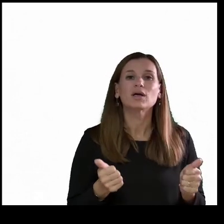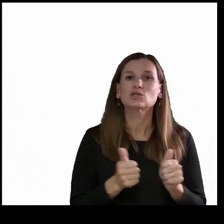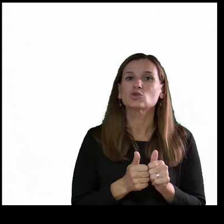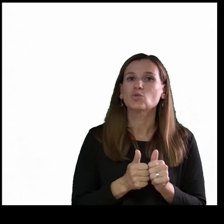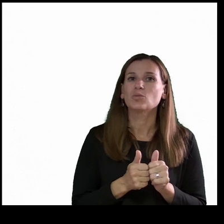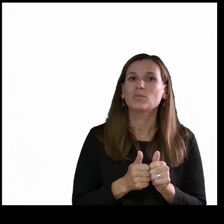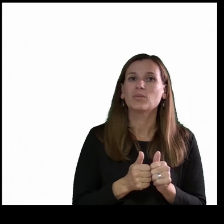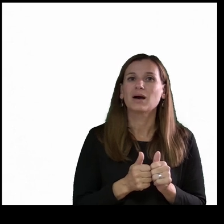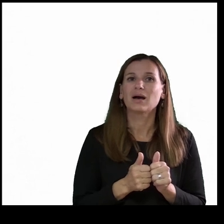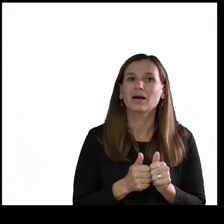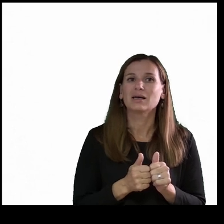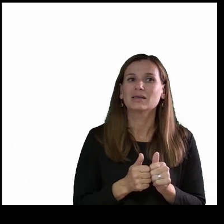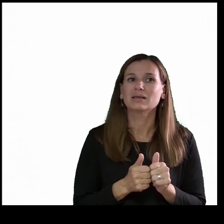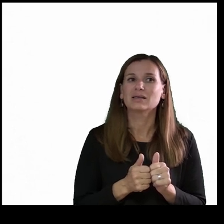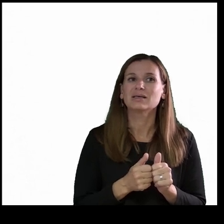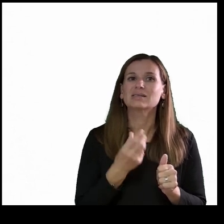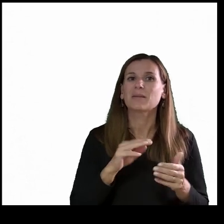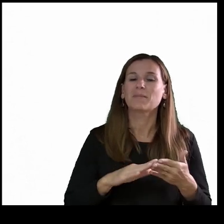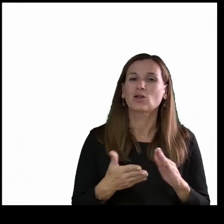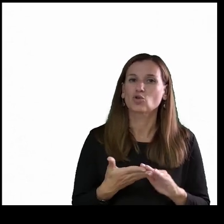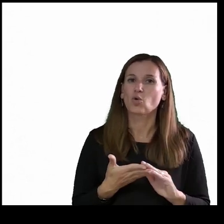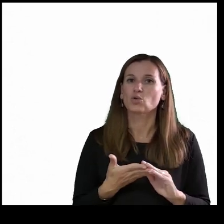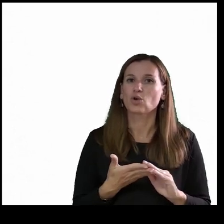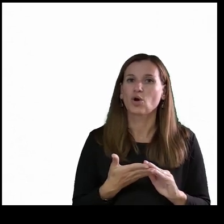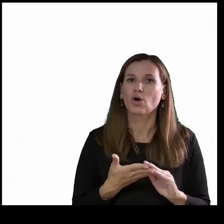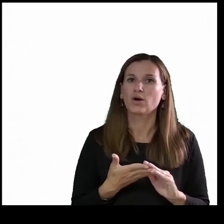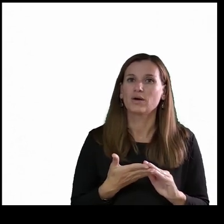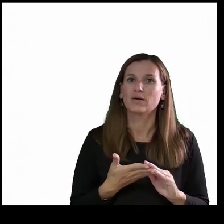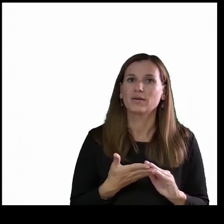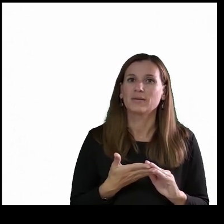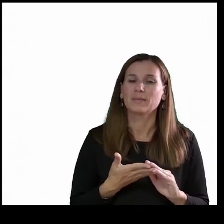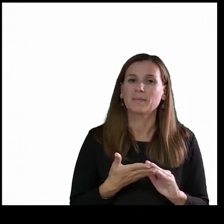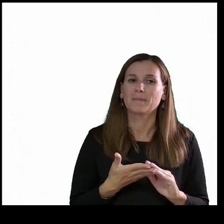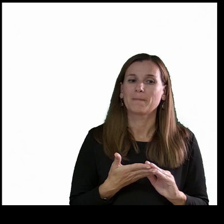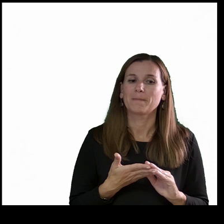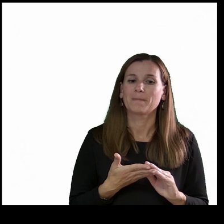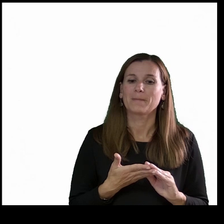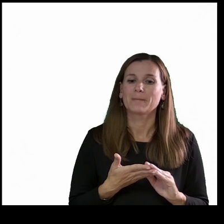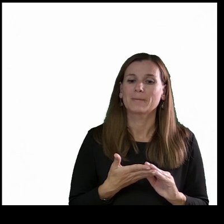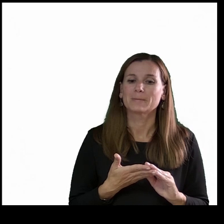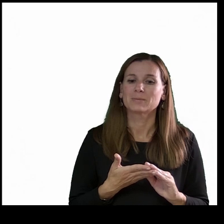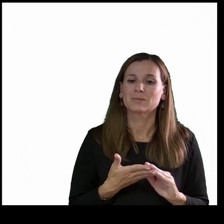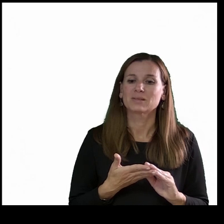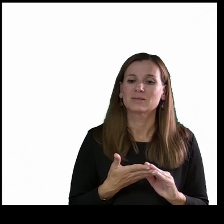with the method of studying